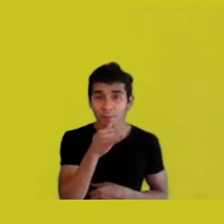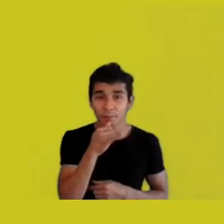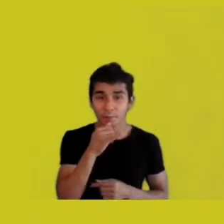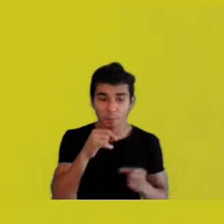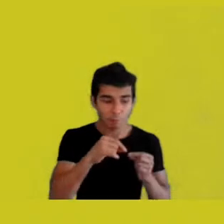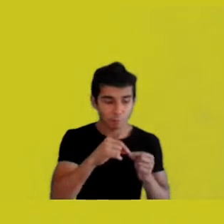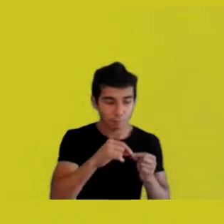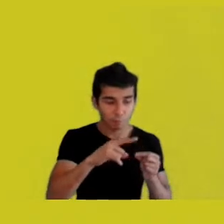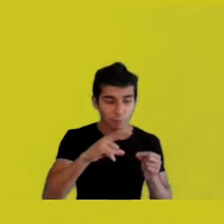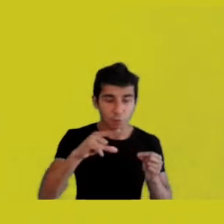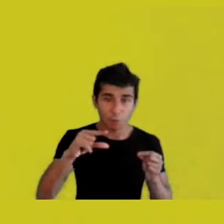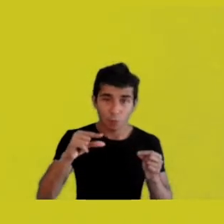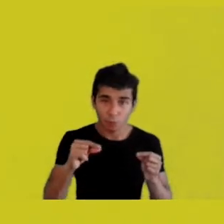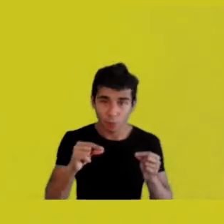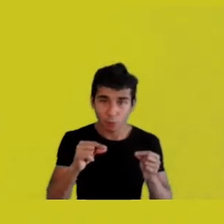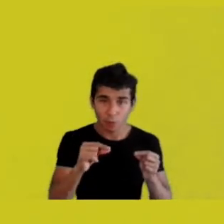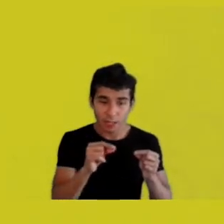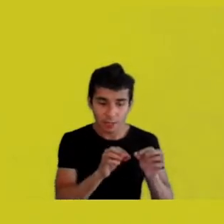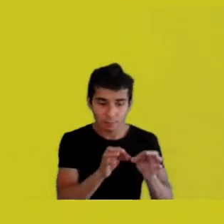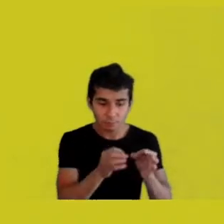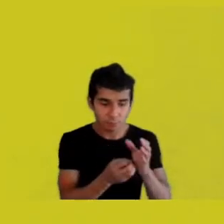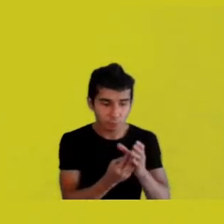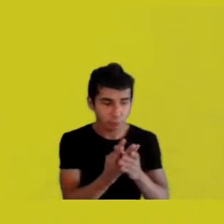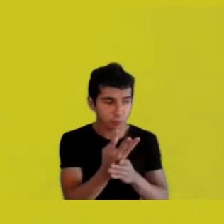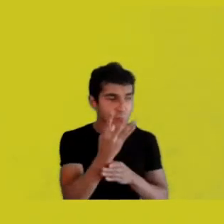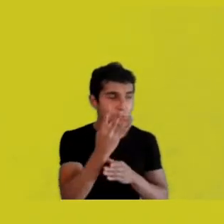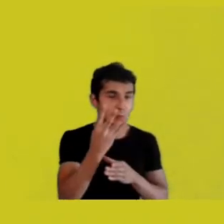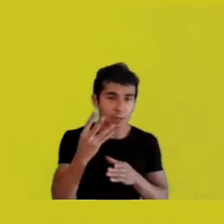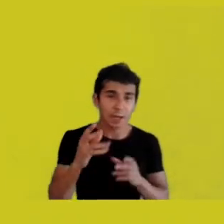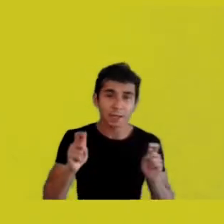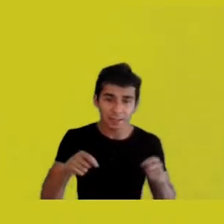is the implication of a technical fetish